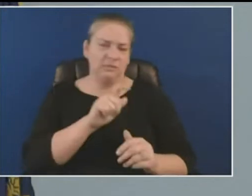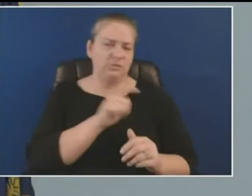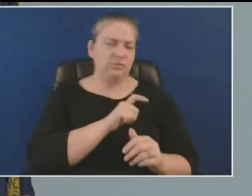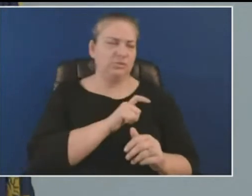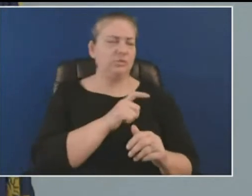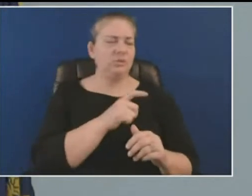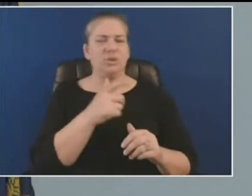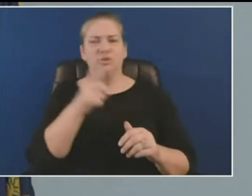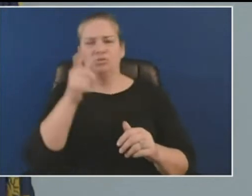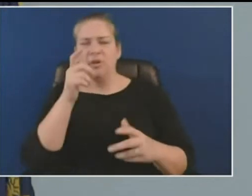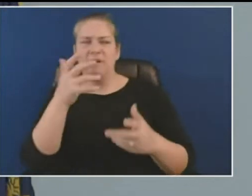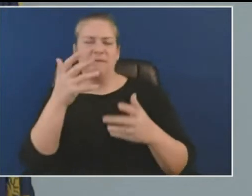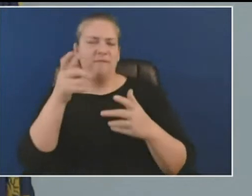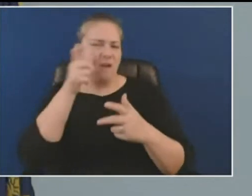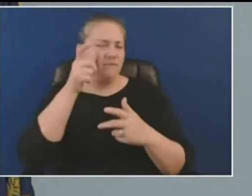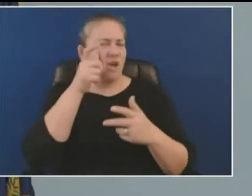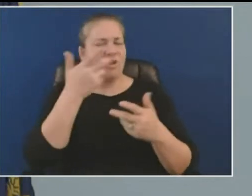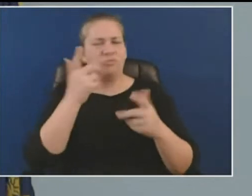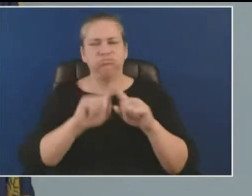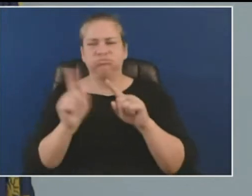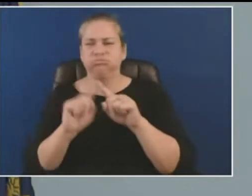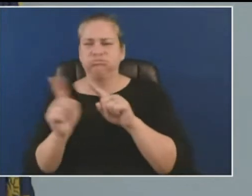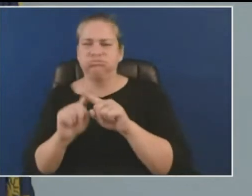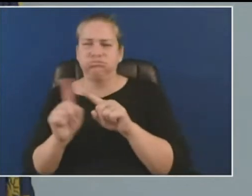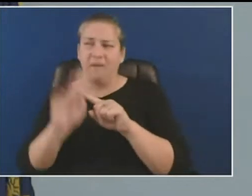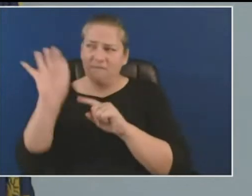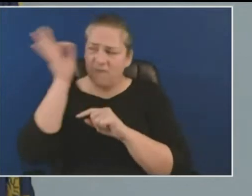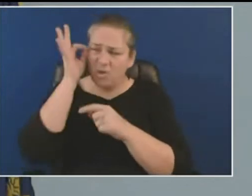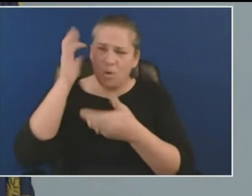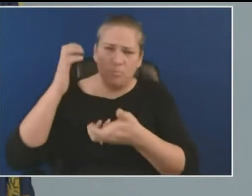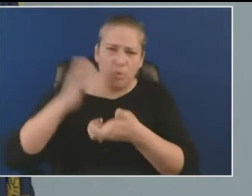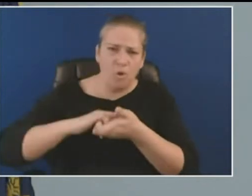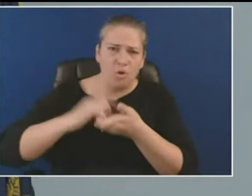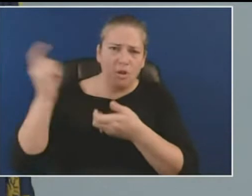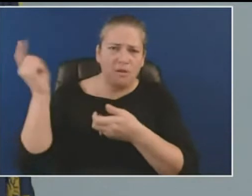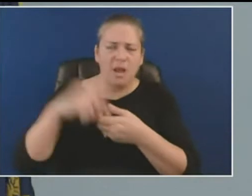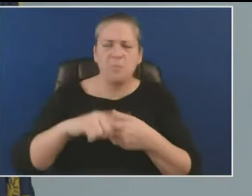Our federal partners that are here today. I mean, you just look around this room